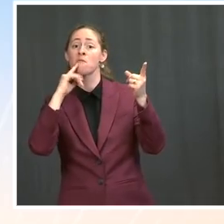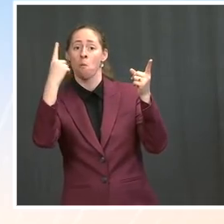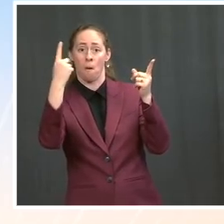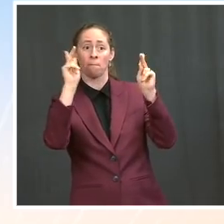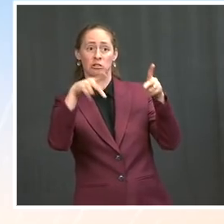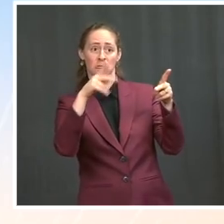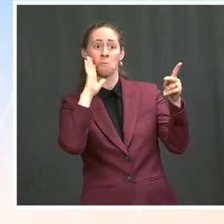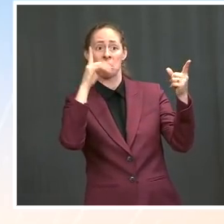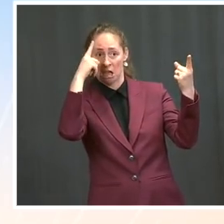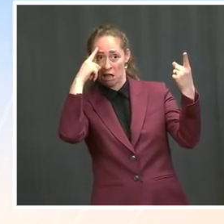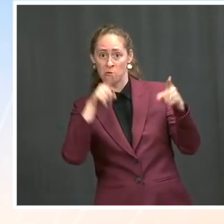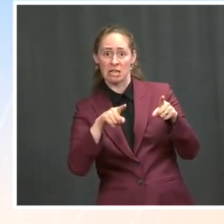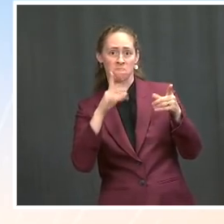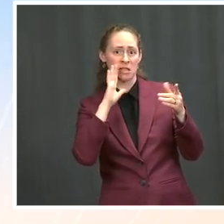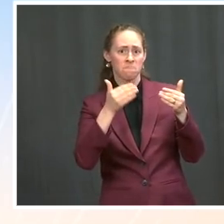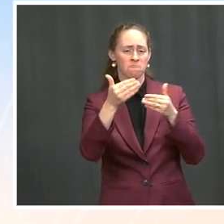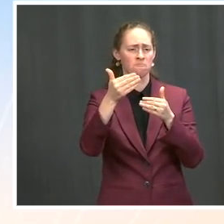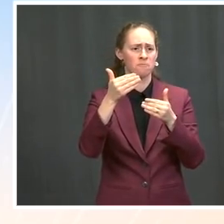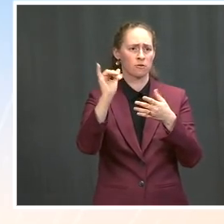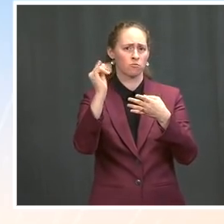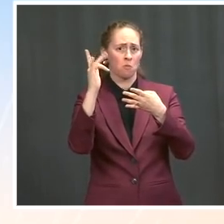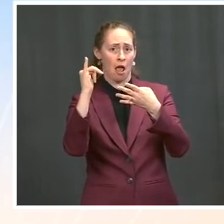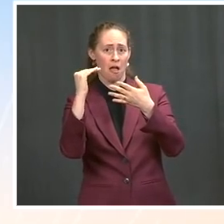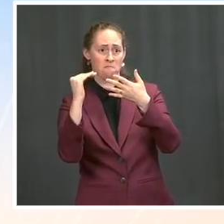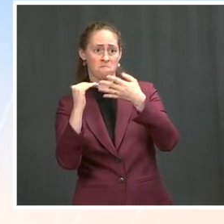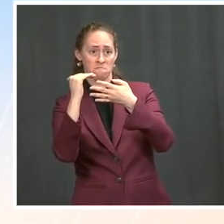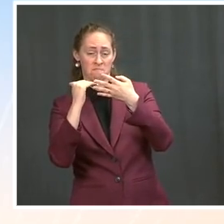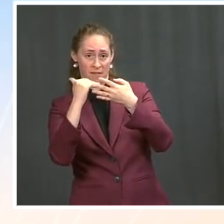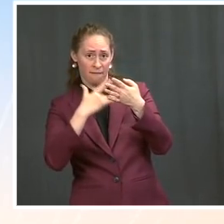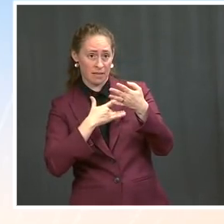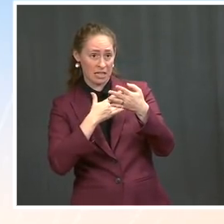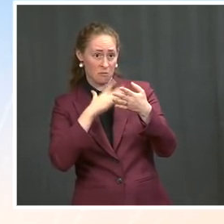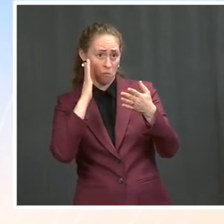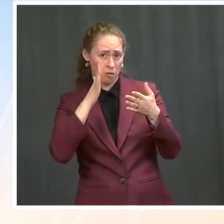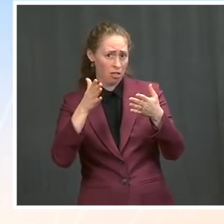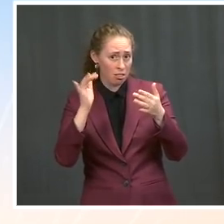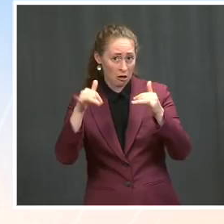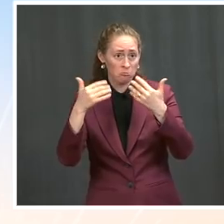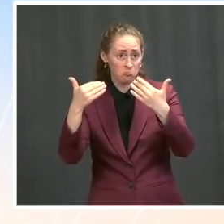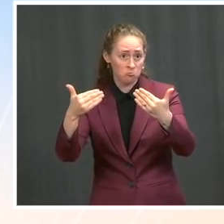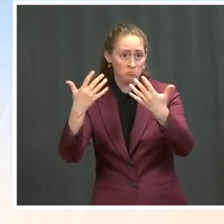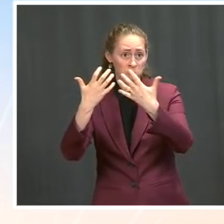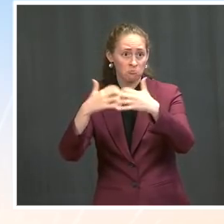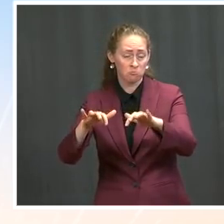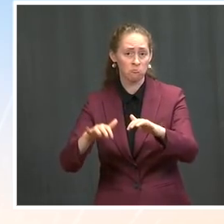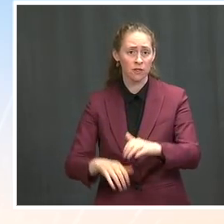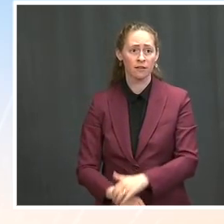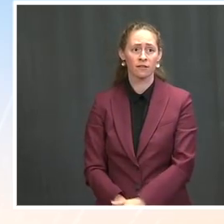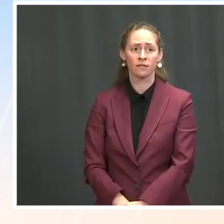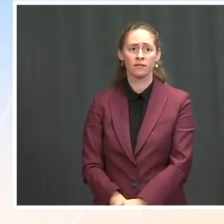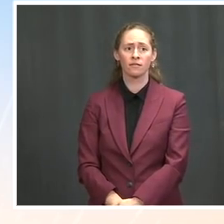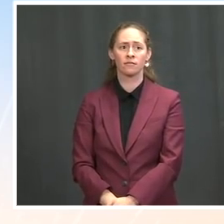Can a deal be reached considering that re-election -- or the election, rather, of the hardline President? Ms. Psaki: Well, again,